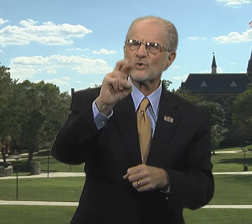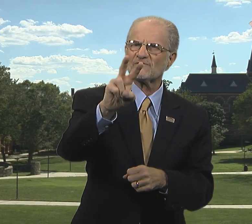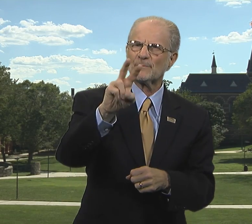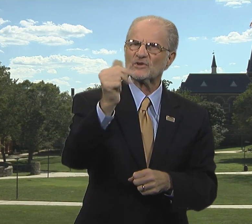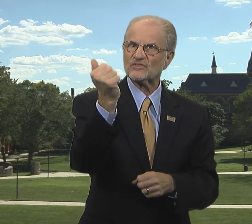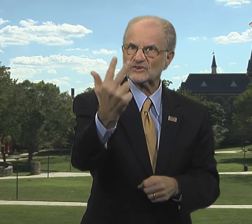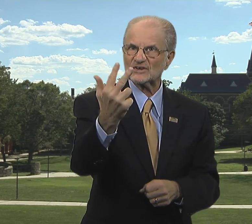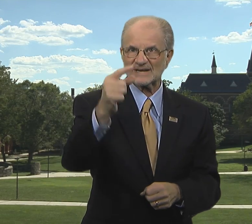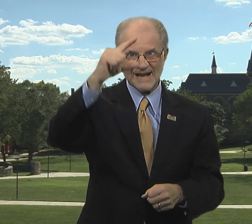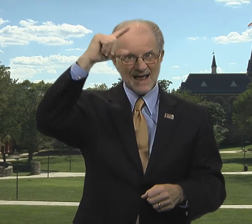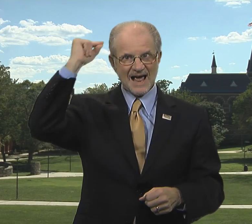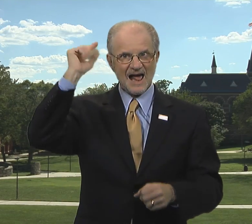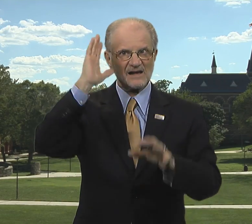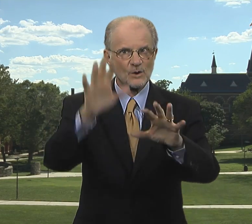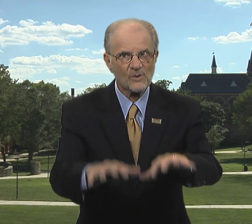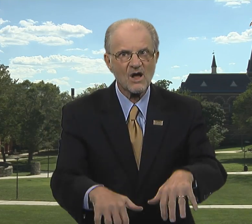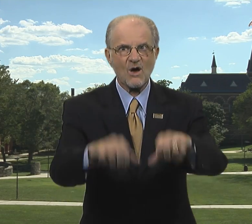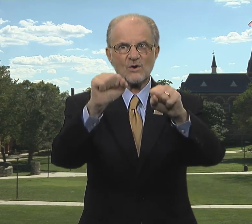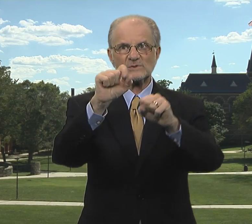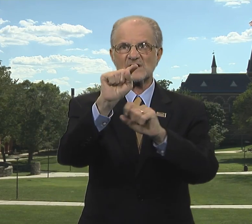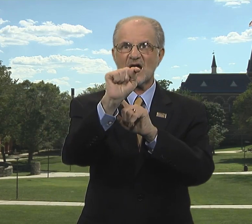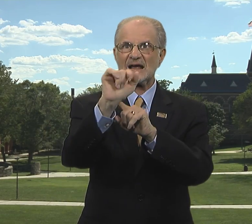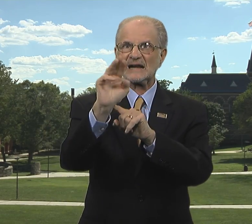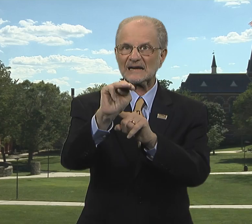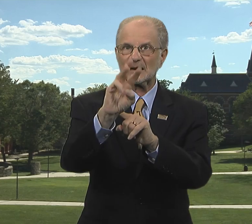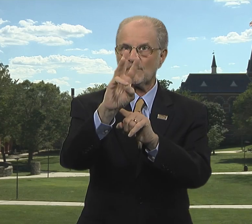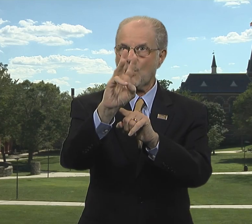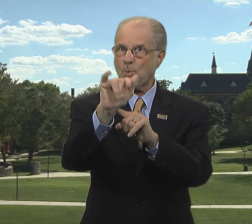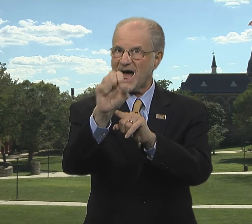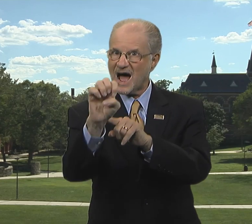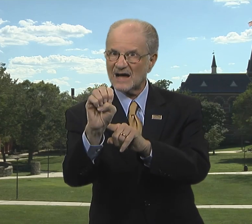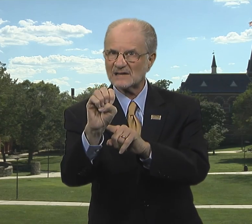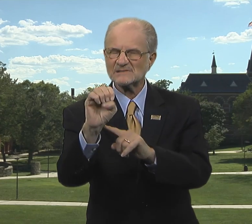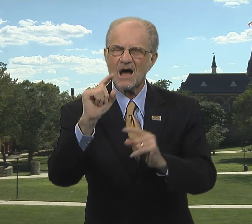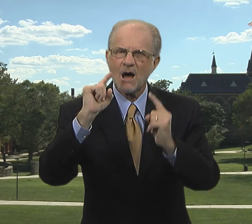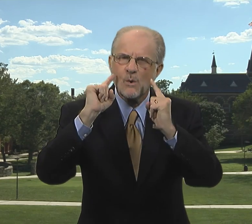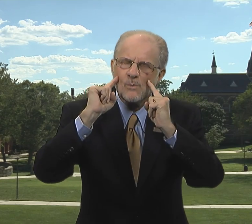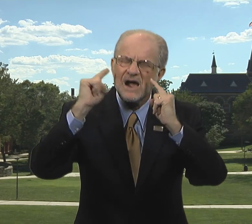On November 13, Gallaudet will host Tim Wise,